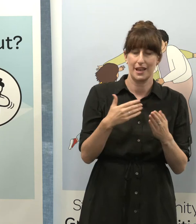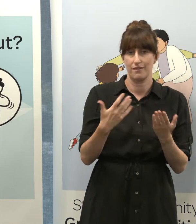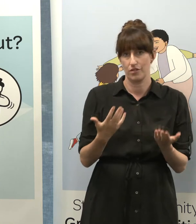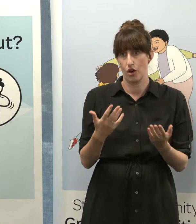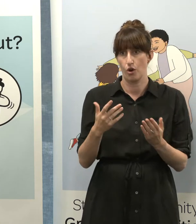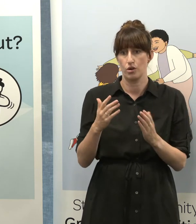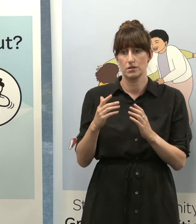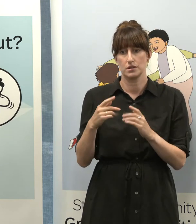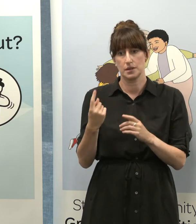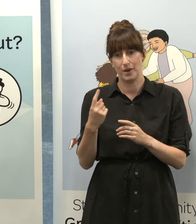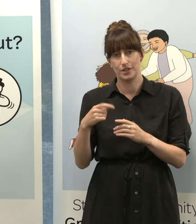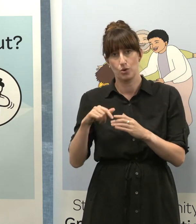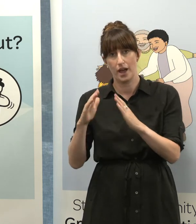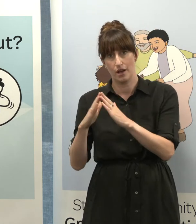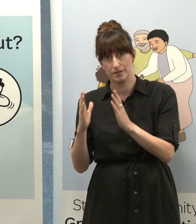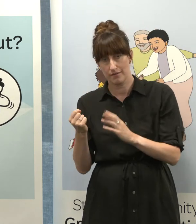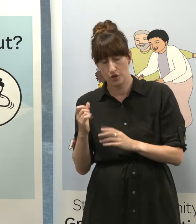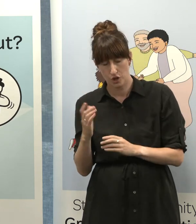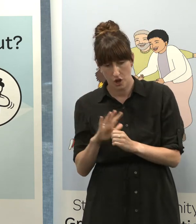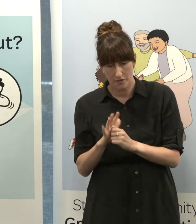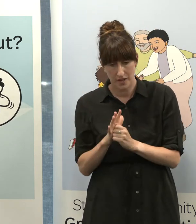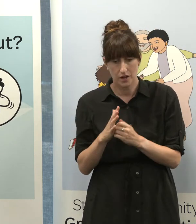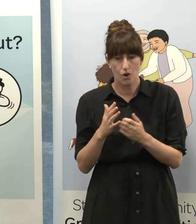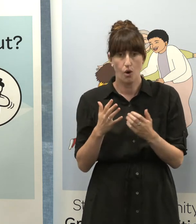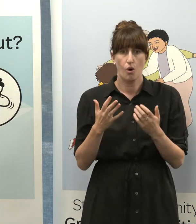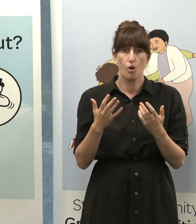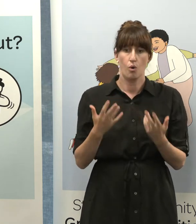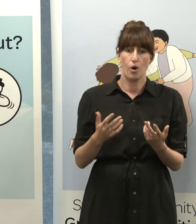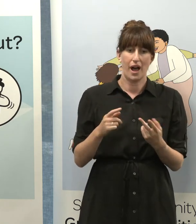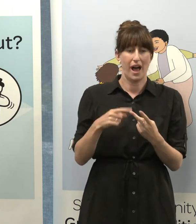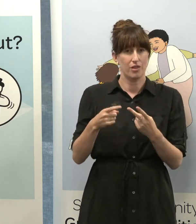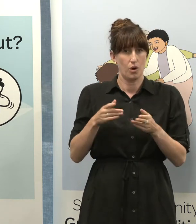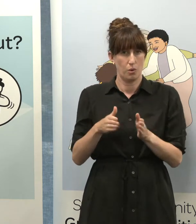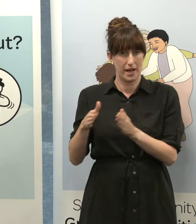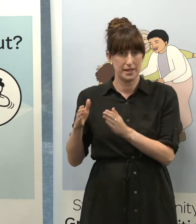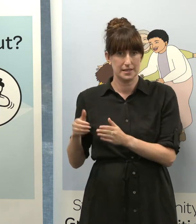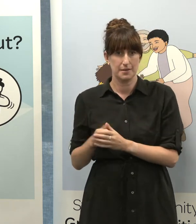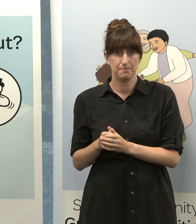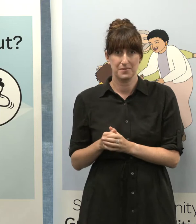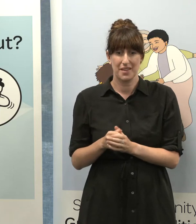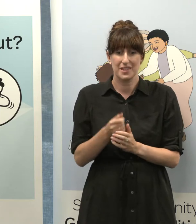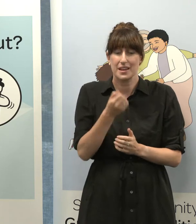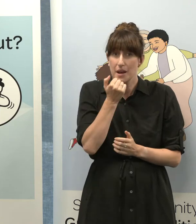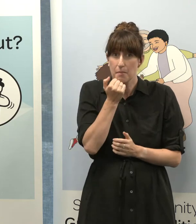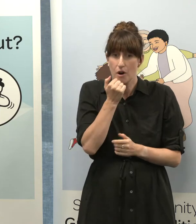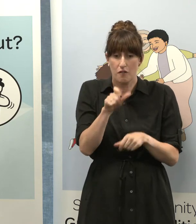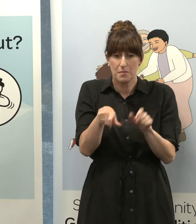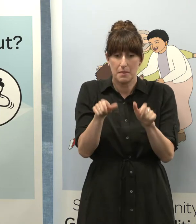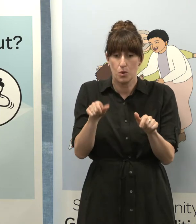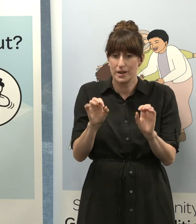tests. The number of people who are unvaccinated who are not able